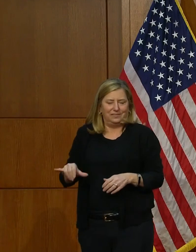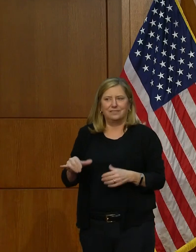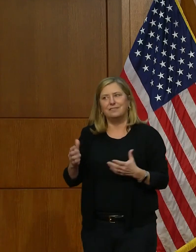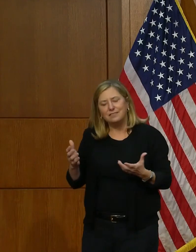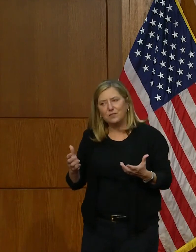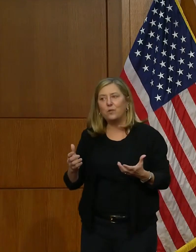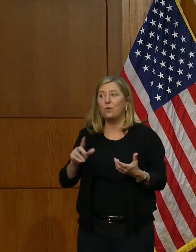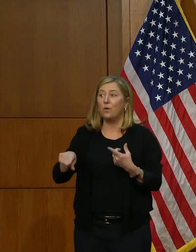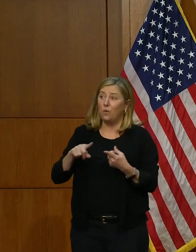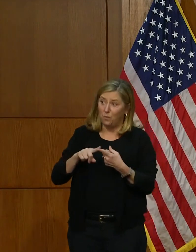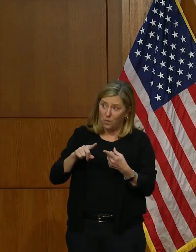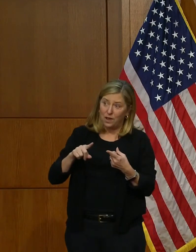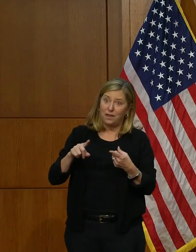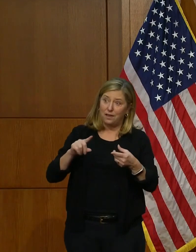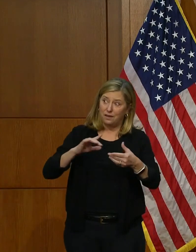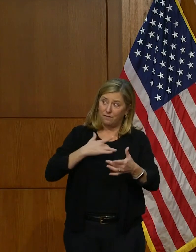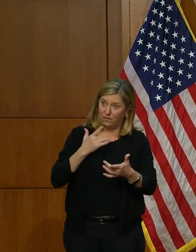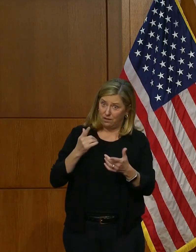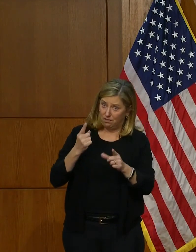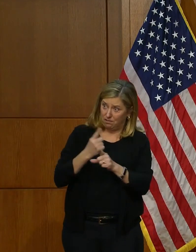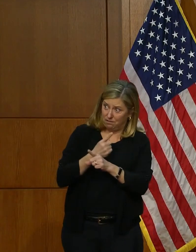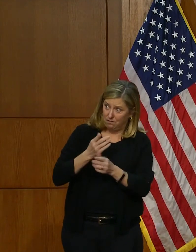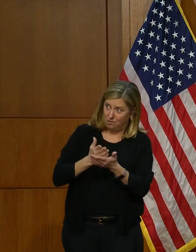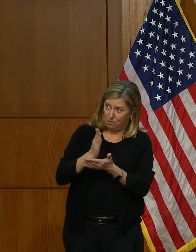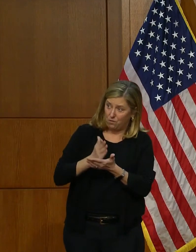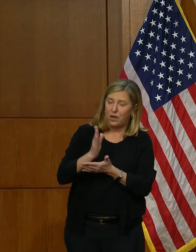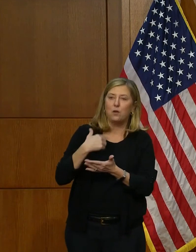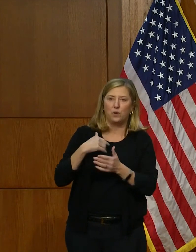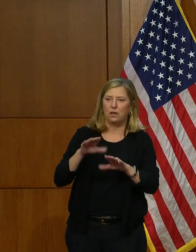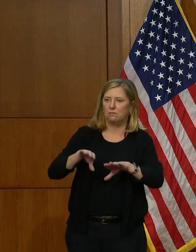END UP RIGHT WHERE WE WERE BEFORE. SO AGAIN. WELL WE'LL DO